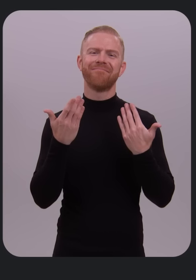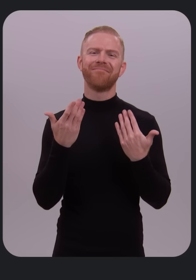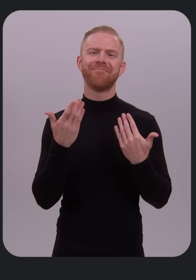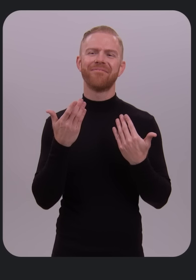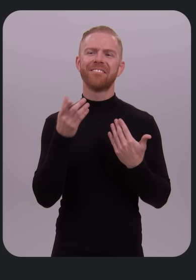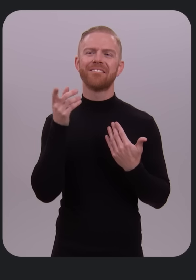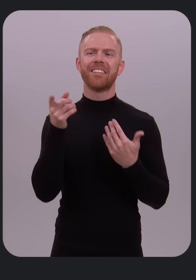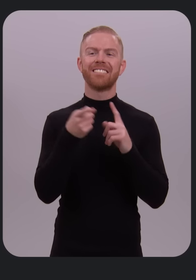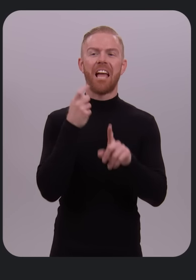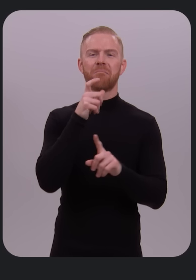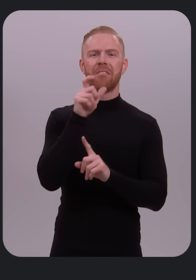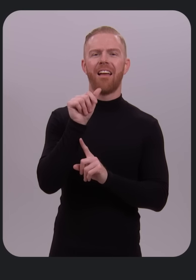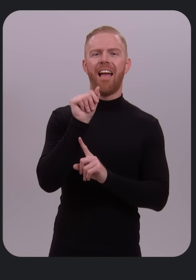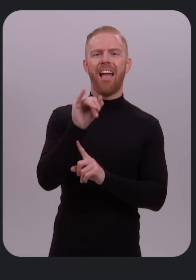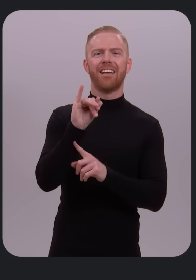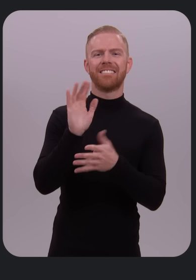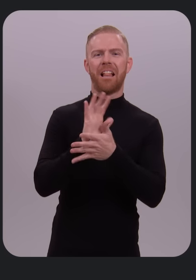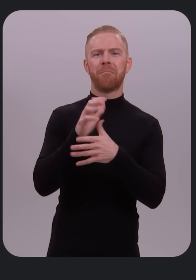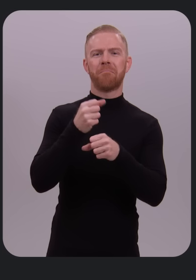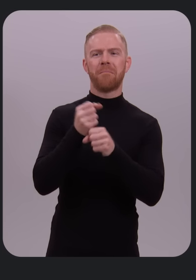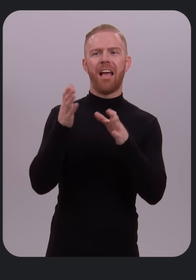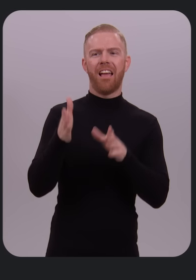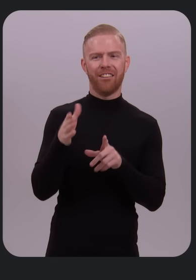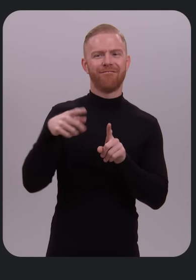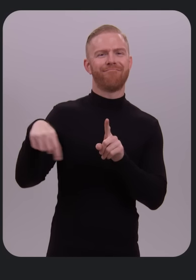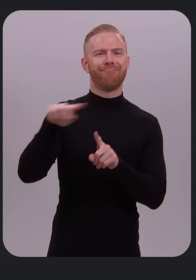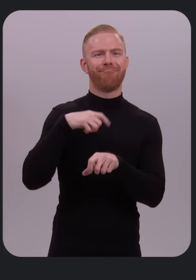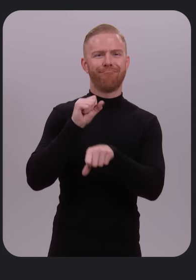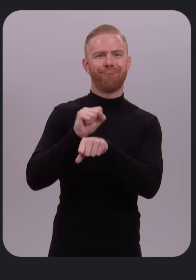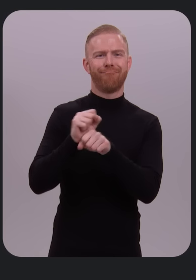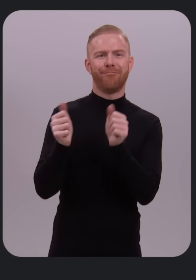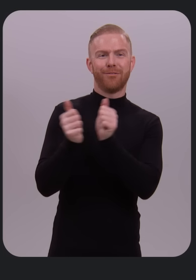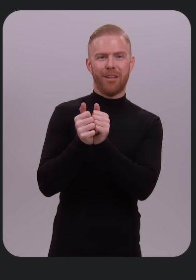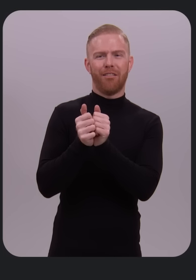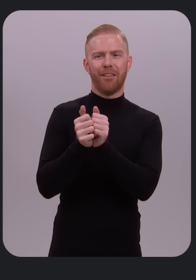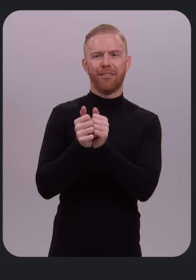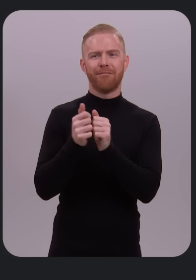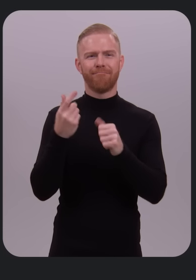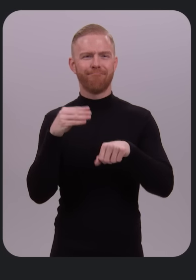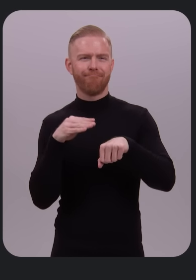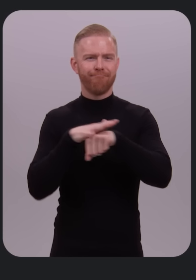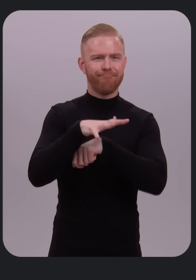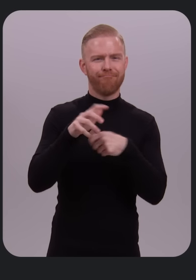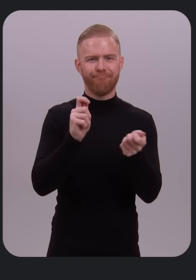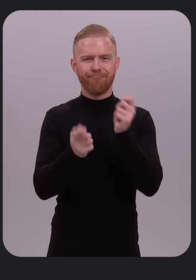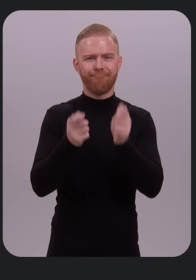filmmakers, who we've been working with to shape Flow, how they describe how it feels using it,